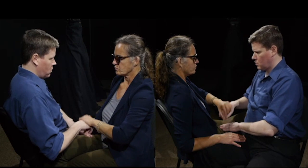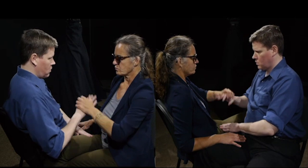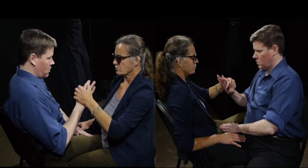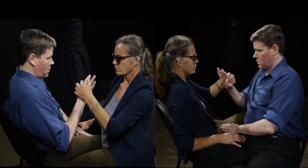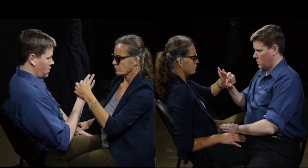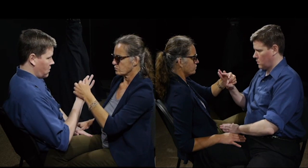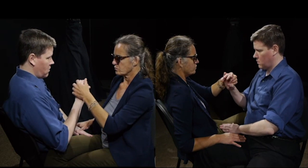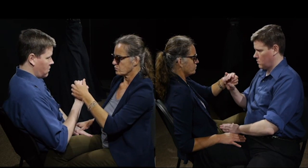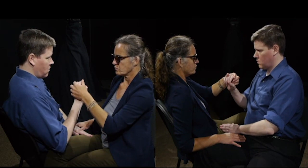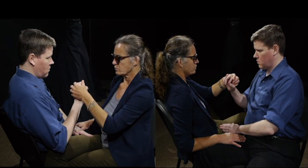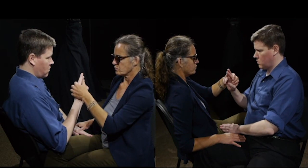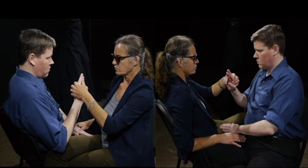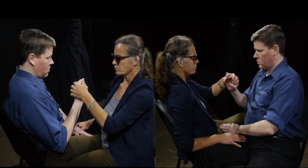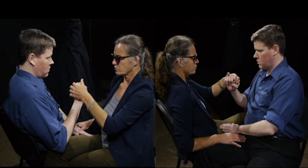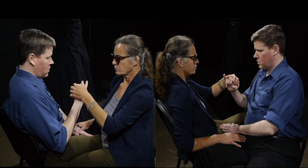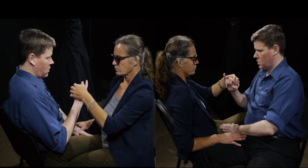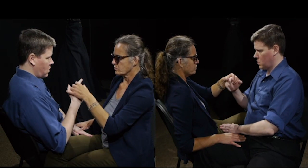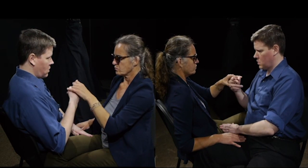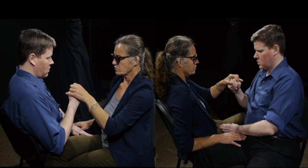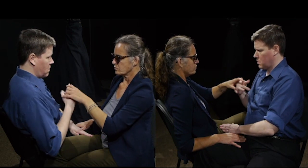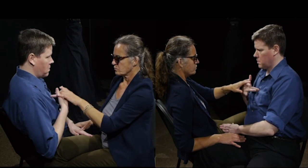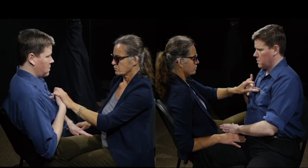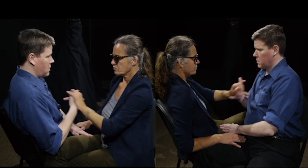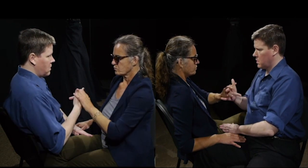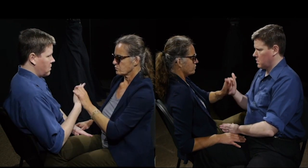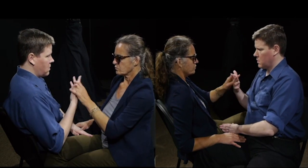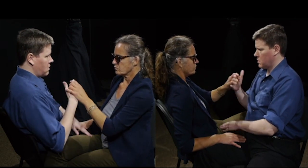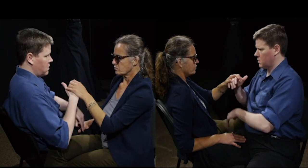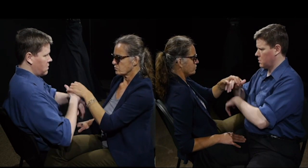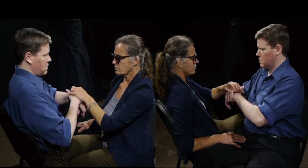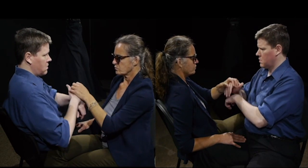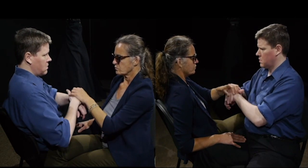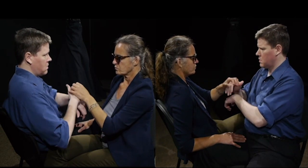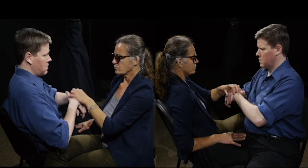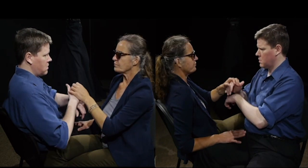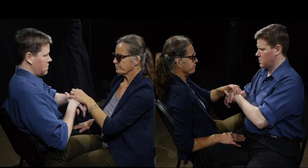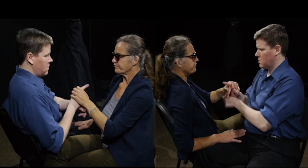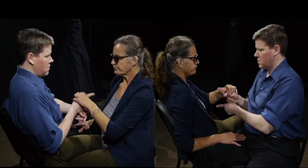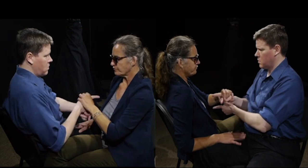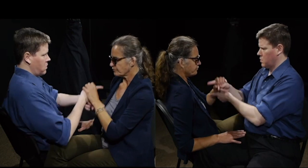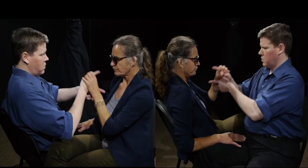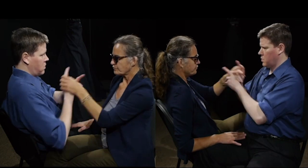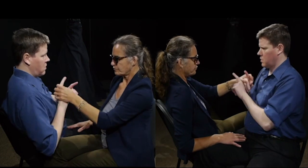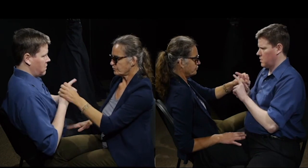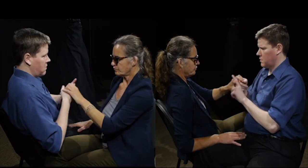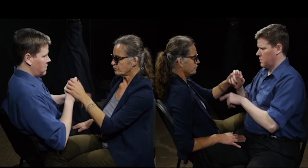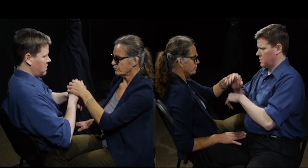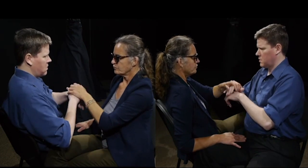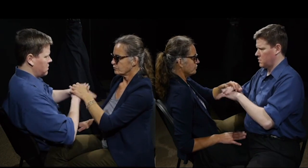[John] For American Sign Language, the "foreign" vocabulary includes words that derive from English,